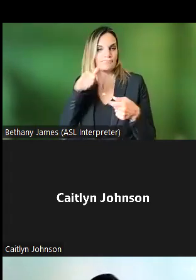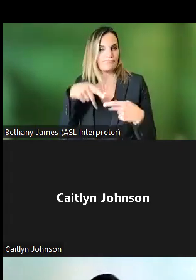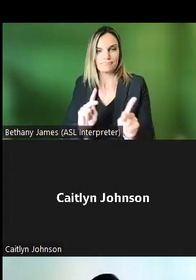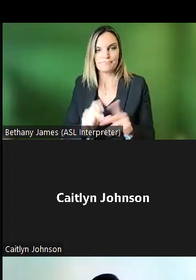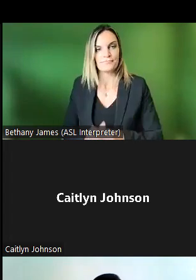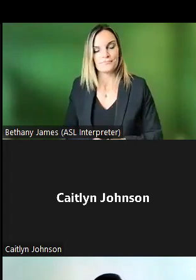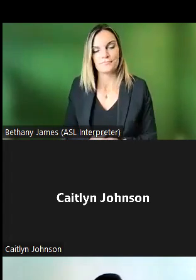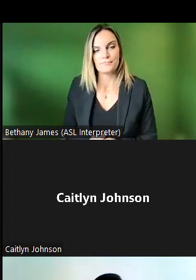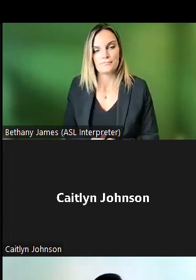Sorry.